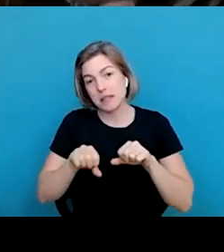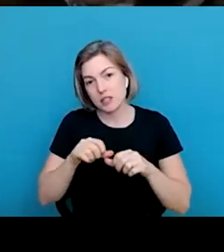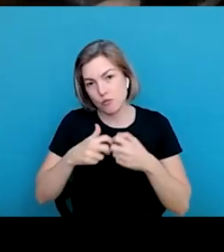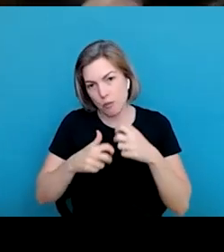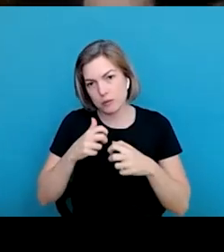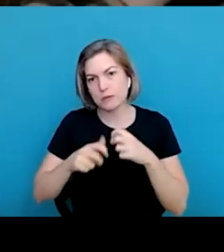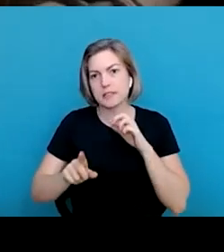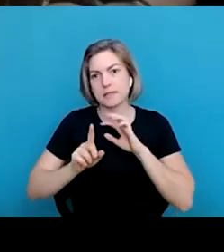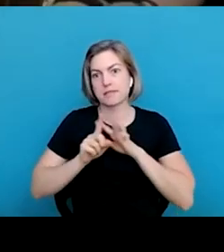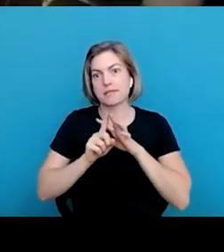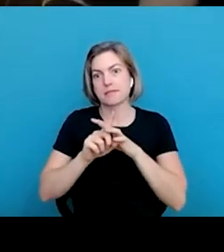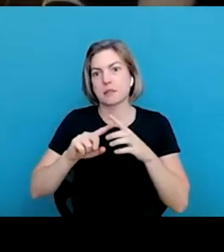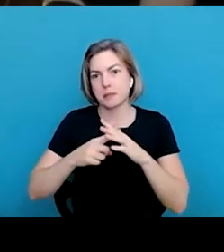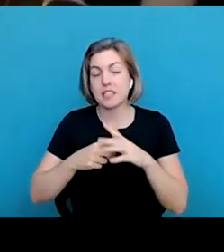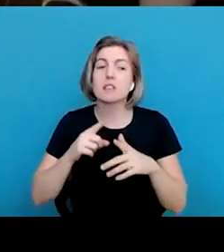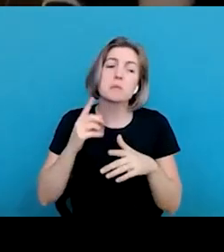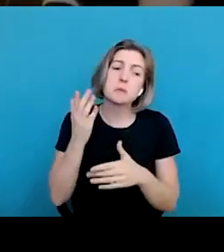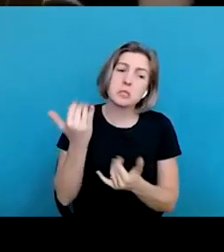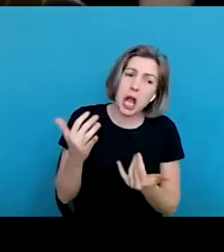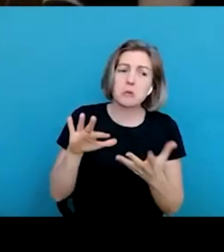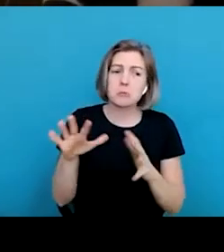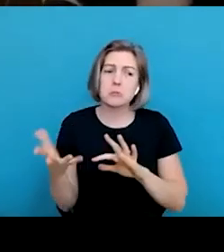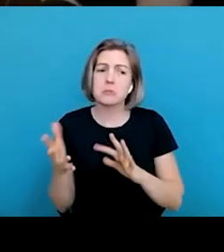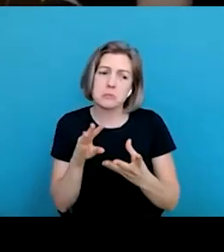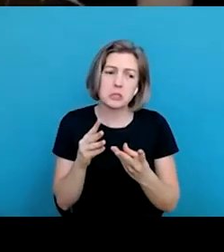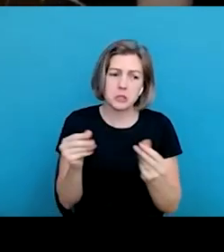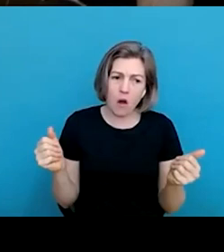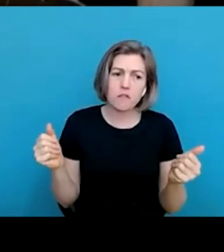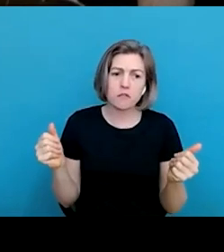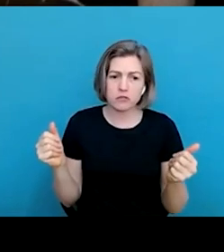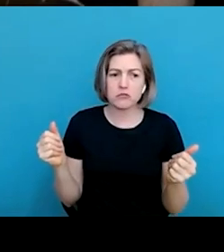Relatively solved now in a period of two or three years.